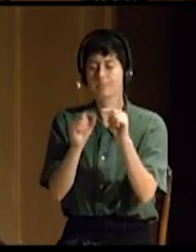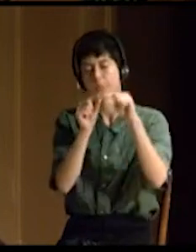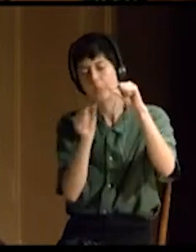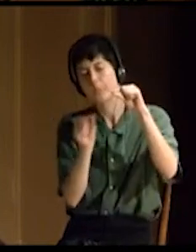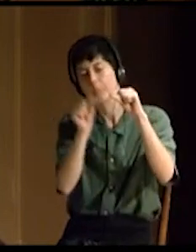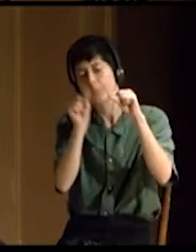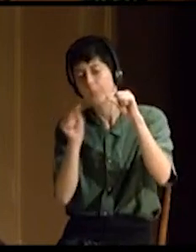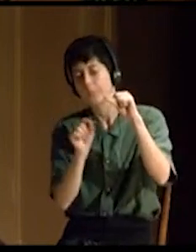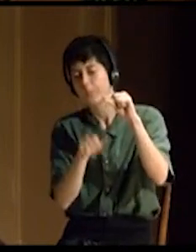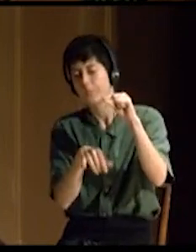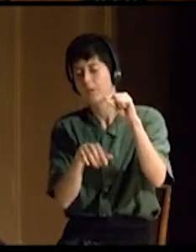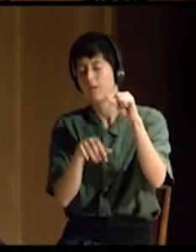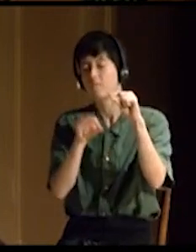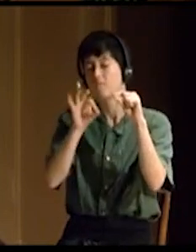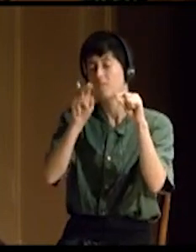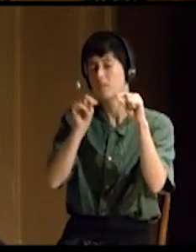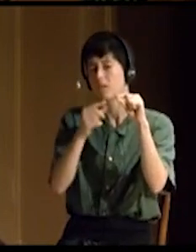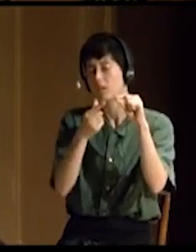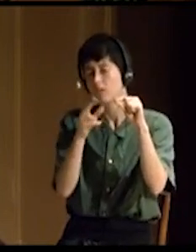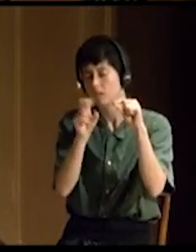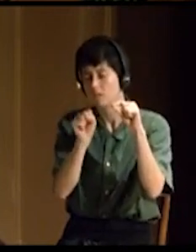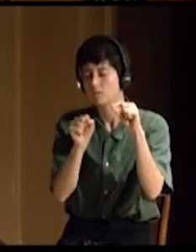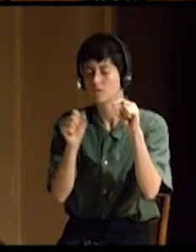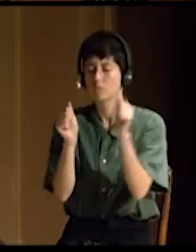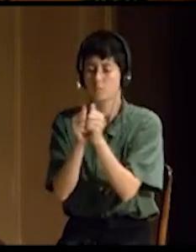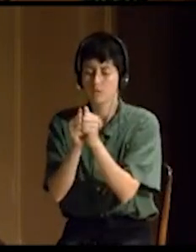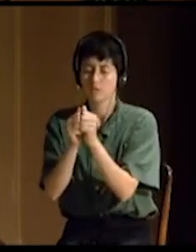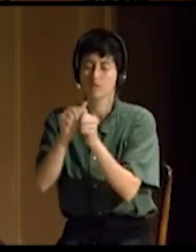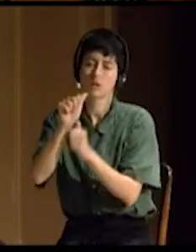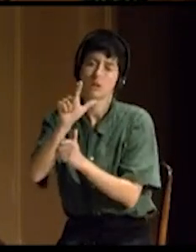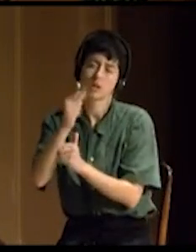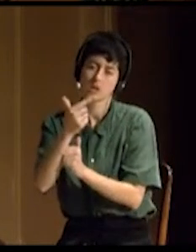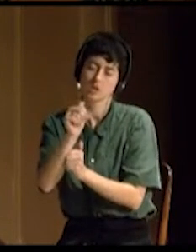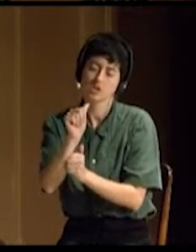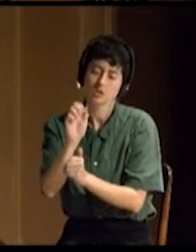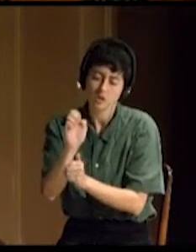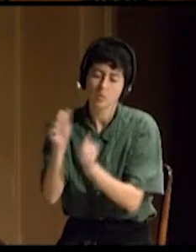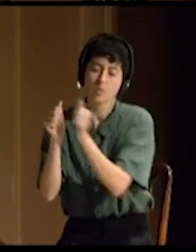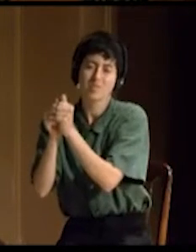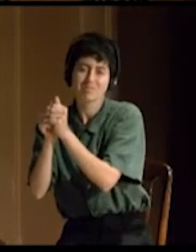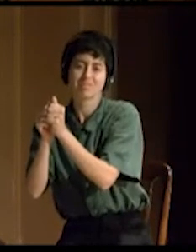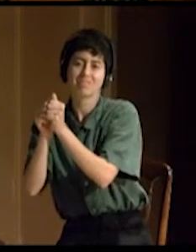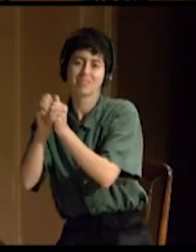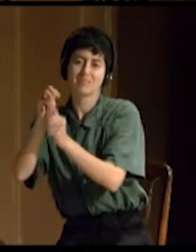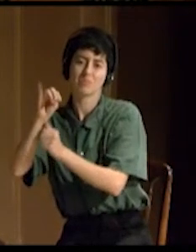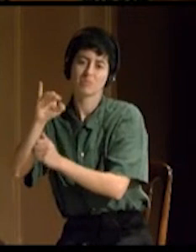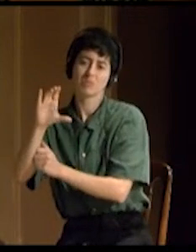along with a community of microorganisms. So I really think that we can study lichens